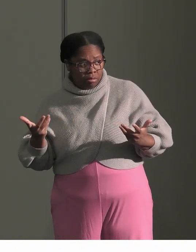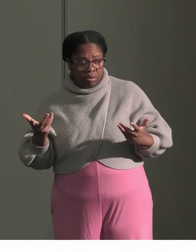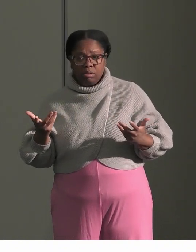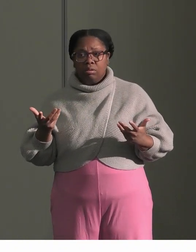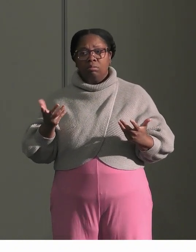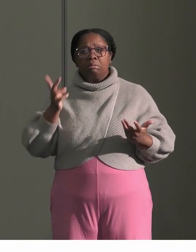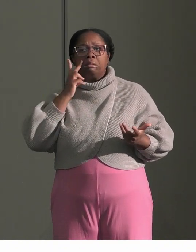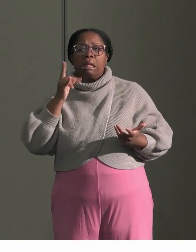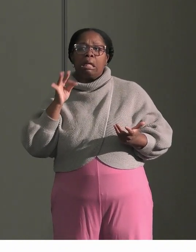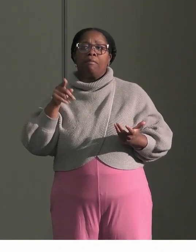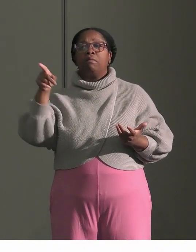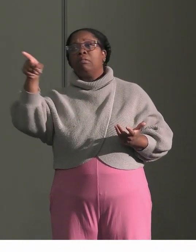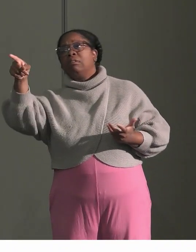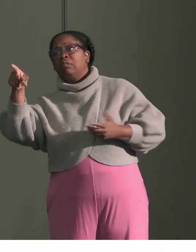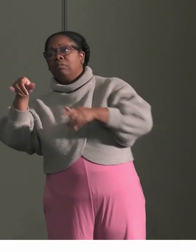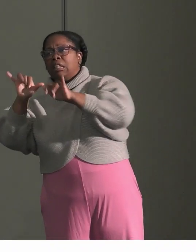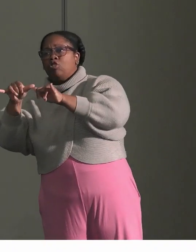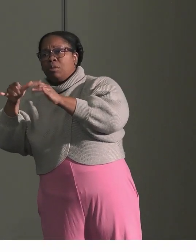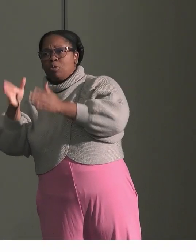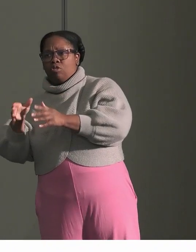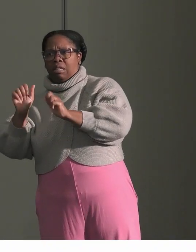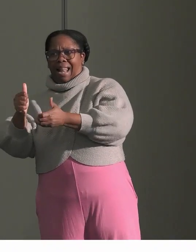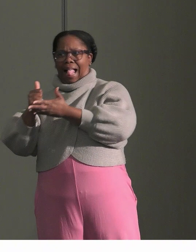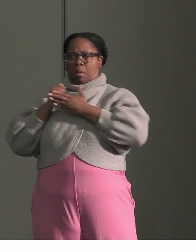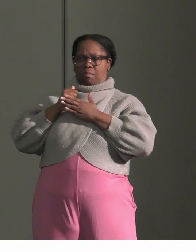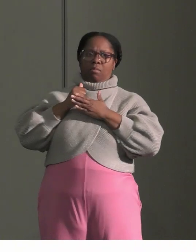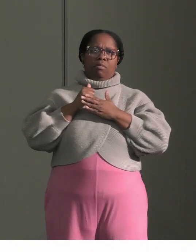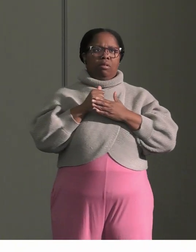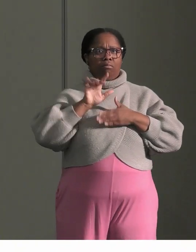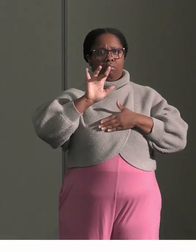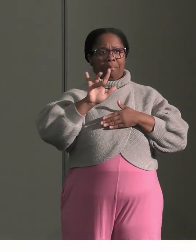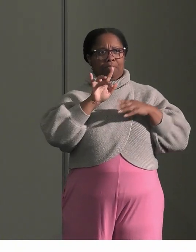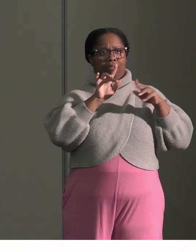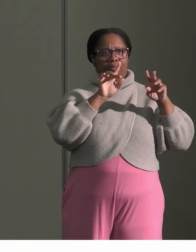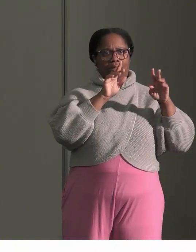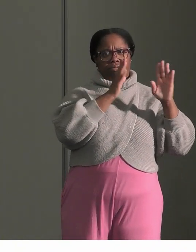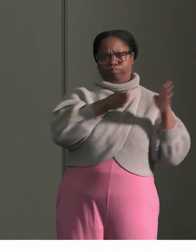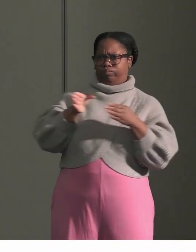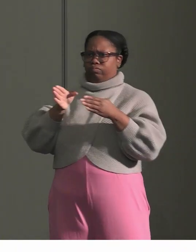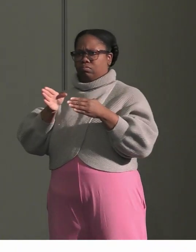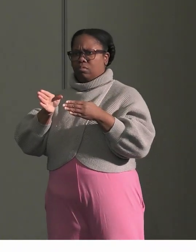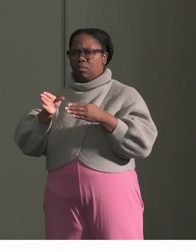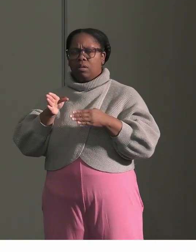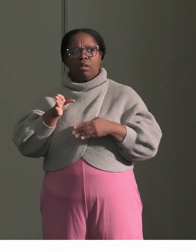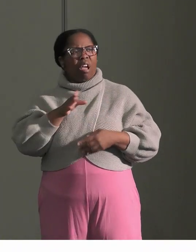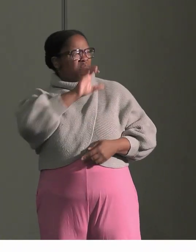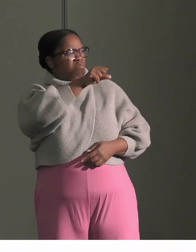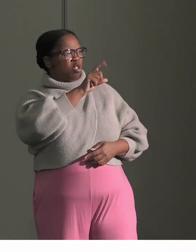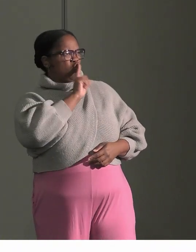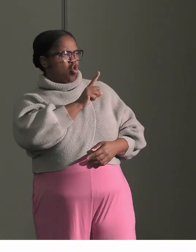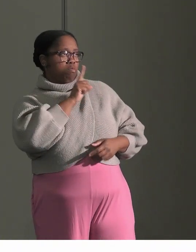could get the focus to move over first? They are like yeah. I will see what I could do no promises.